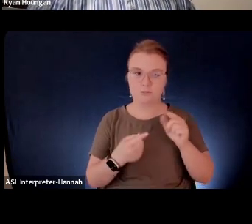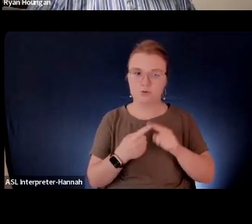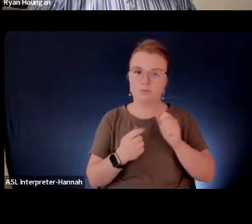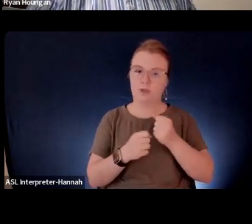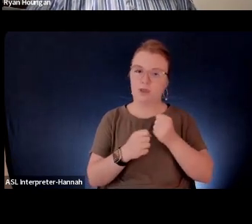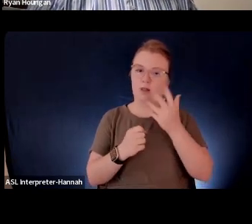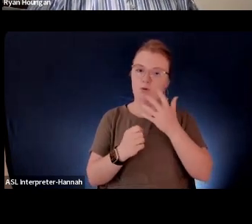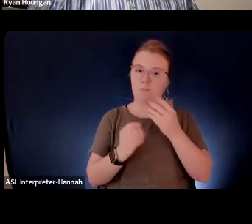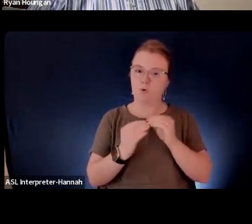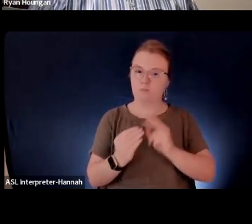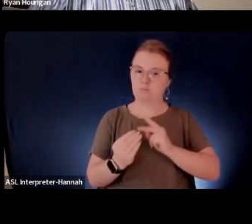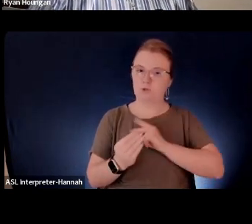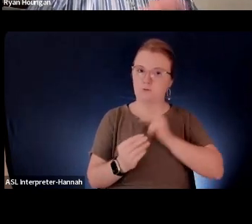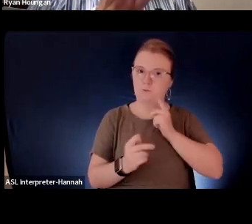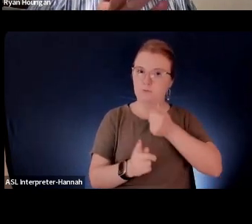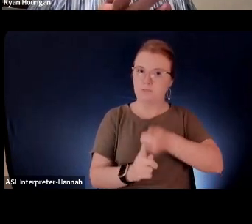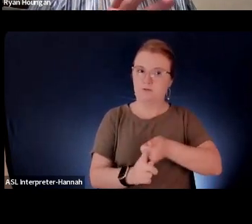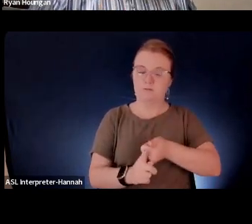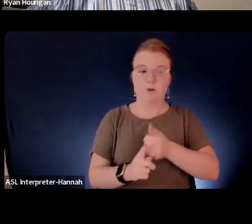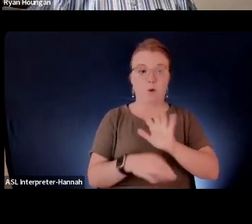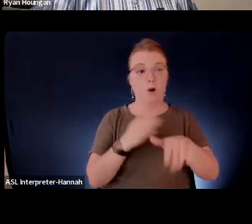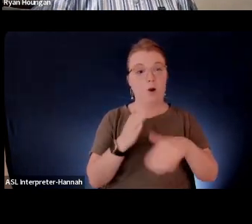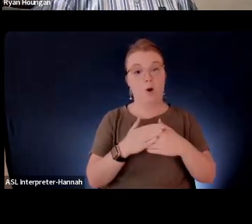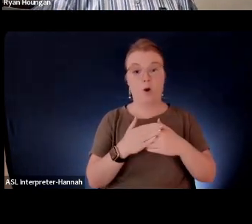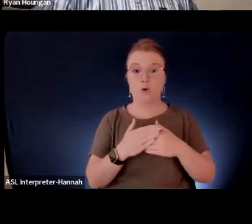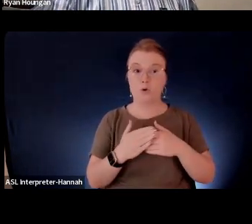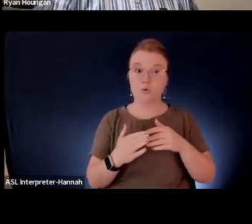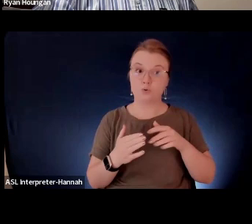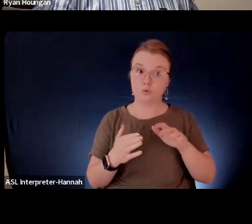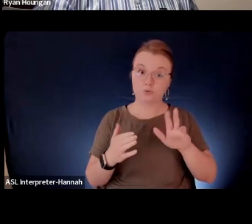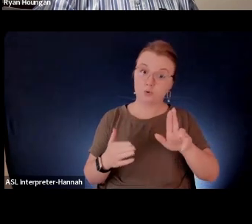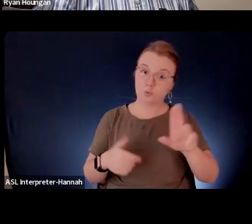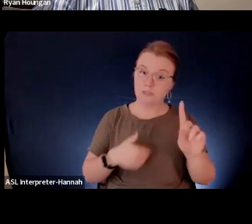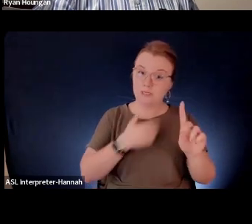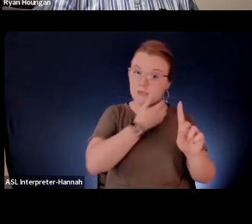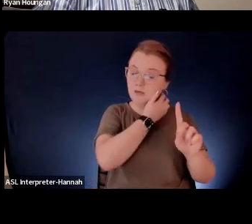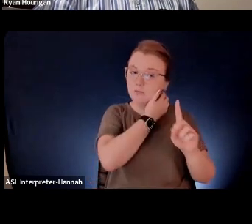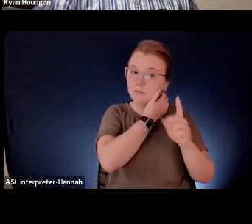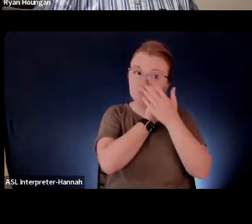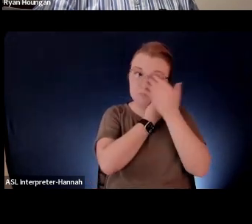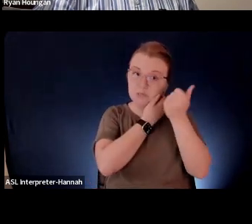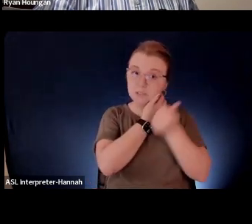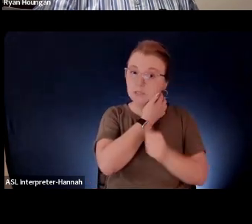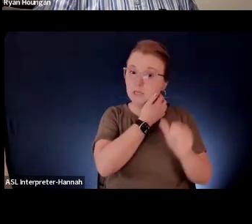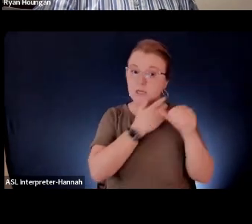All universally designed because, you know, any student could put together Bitmojis